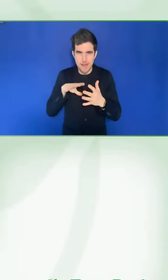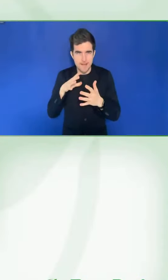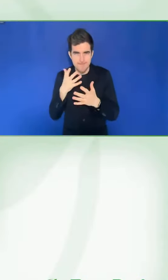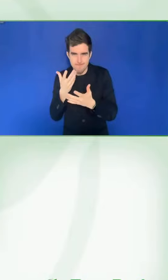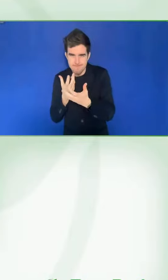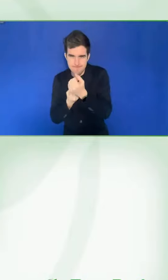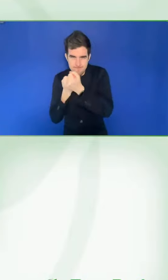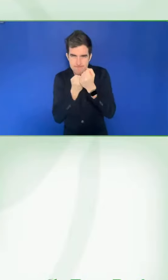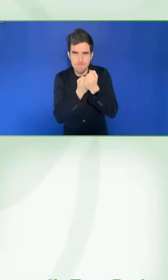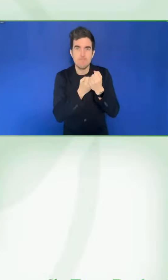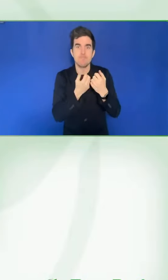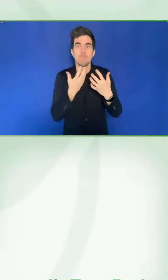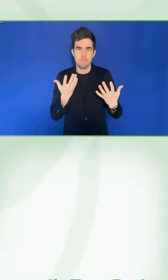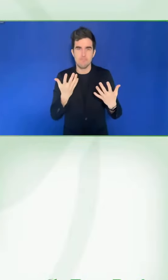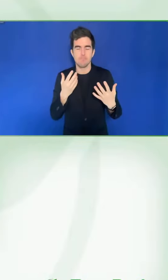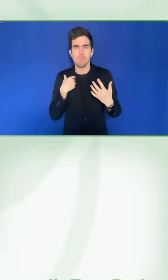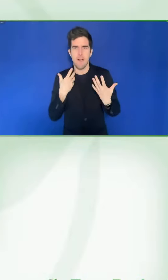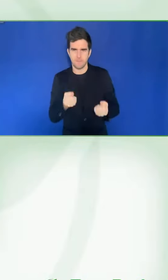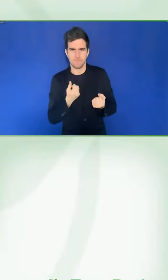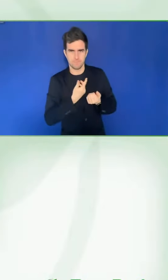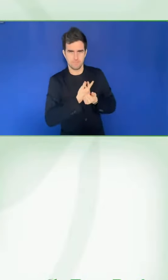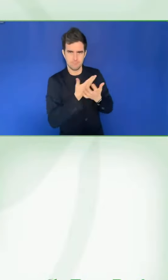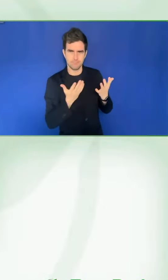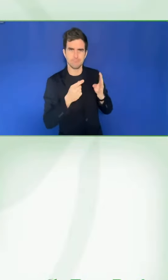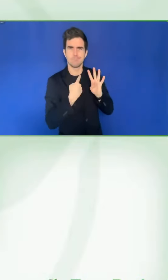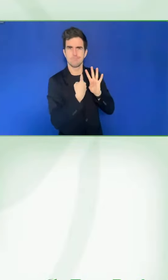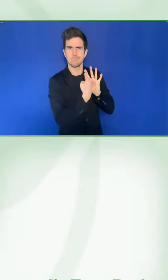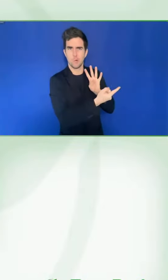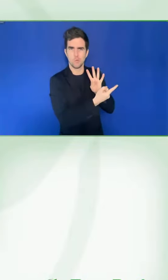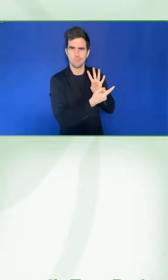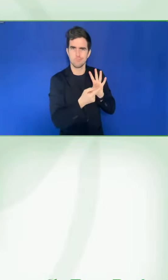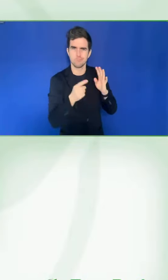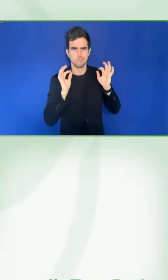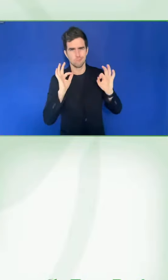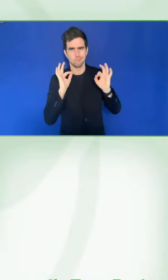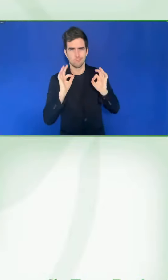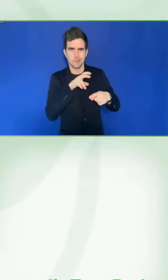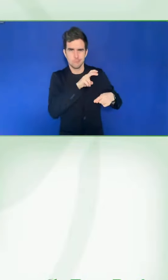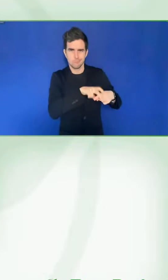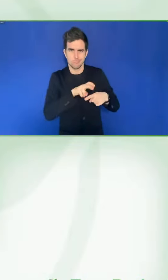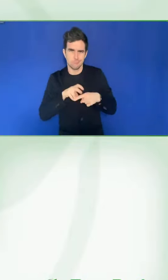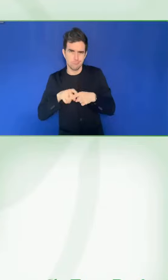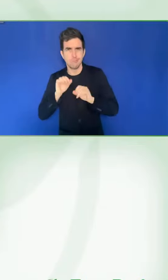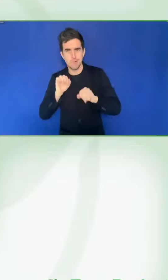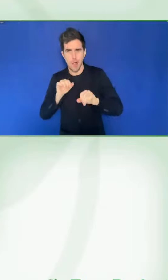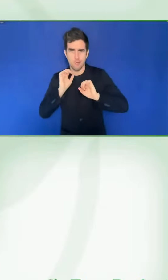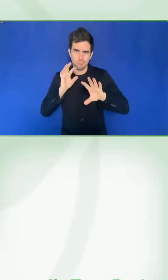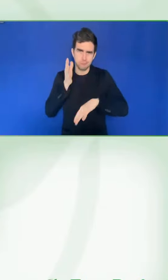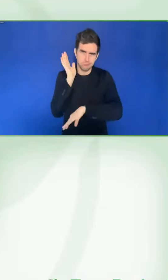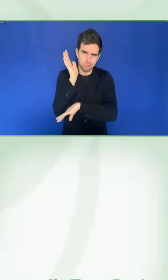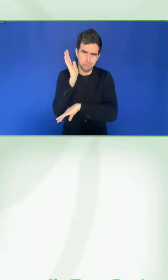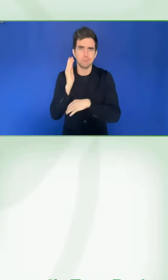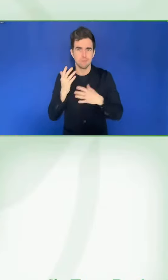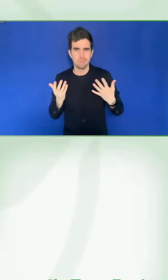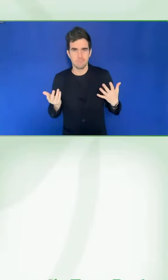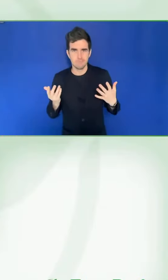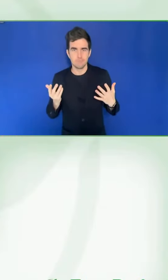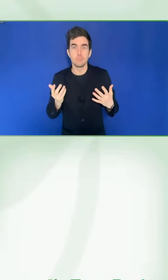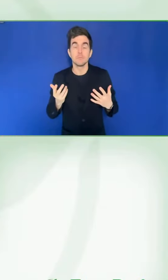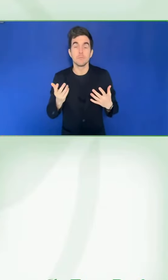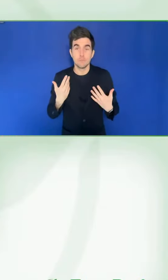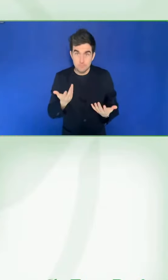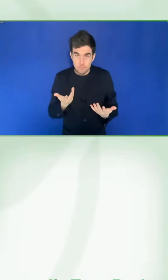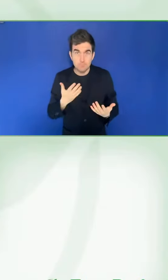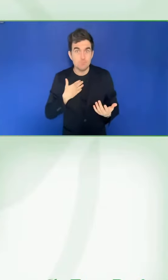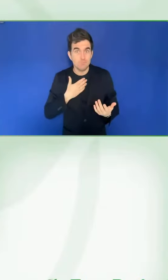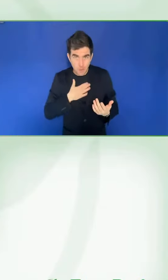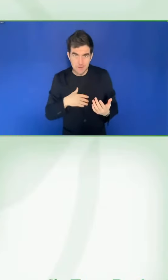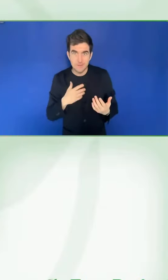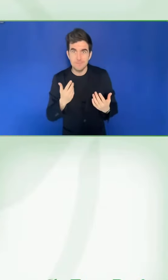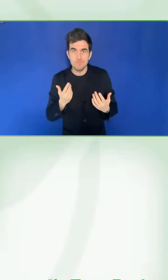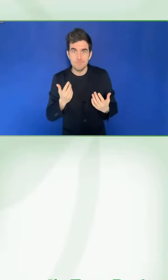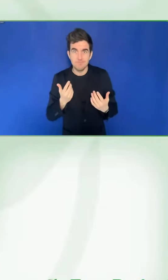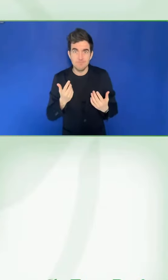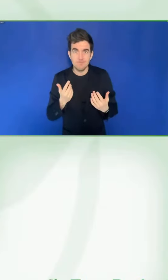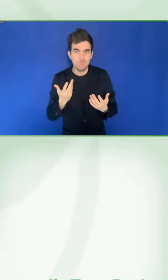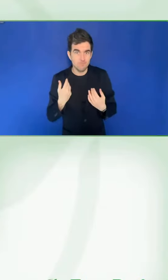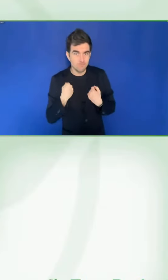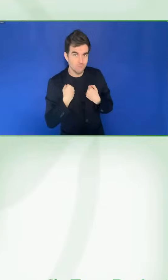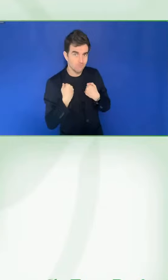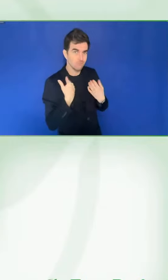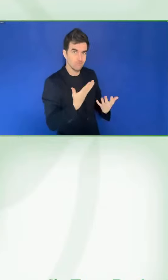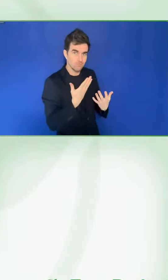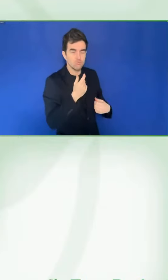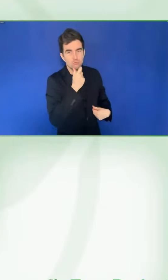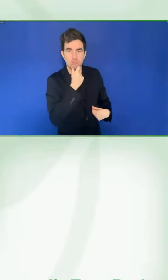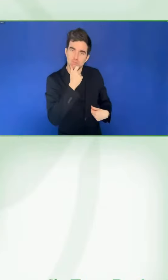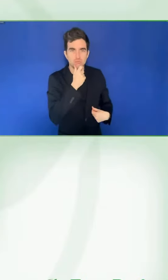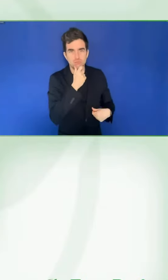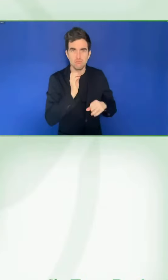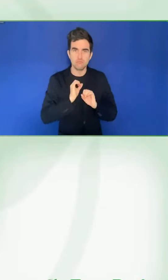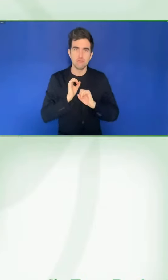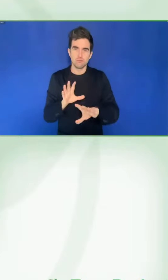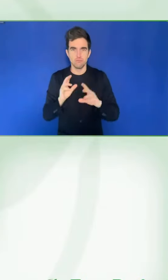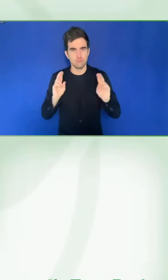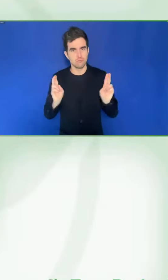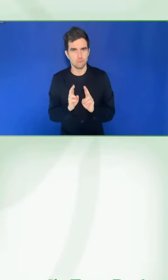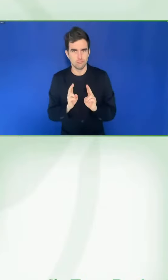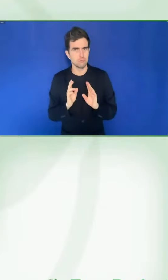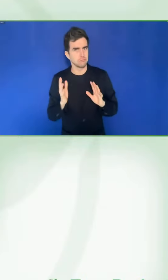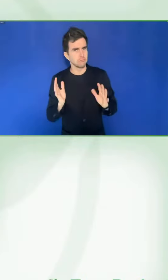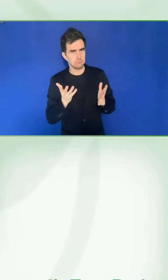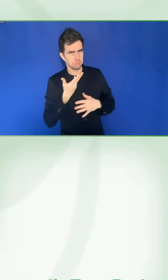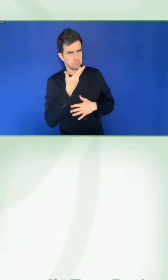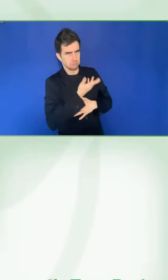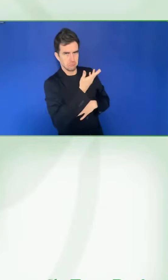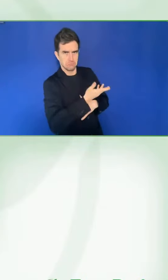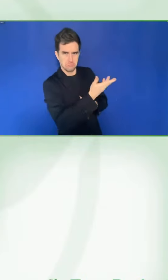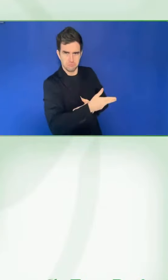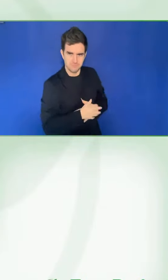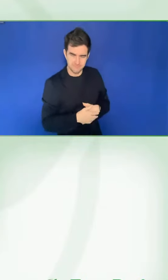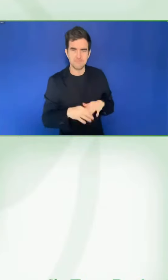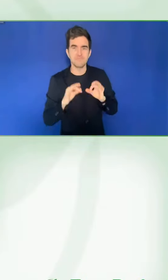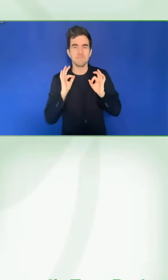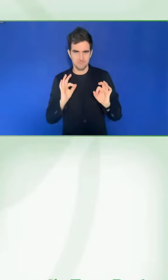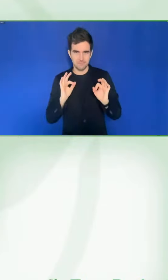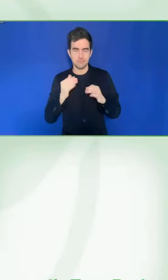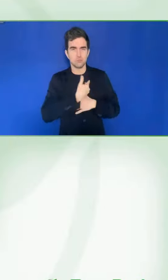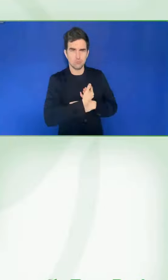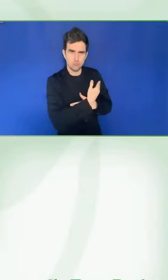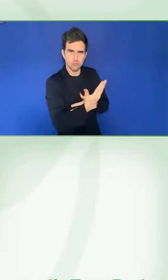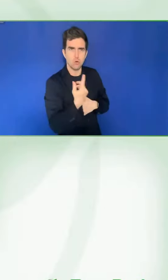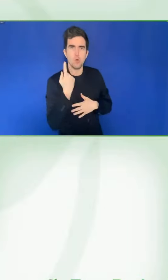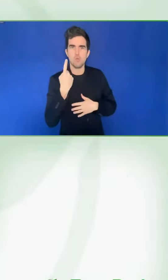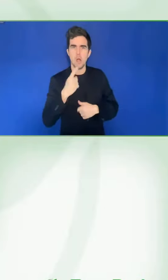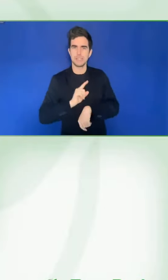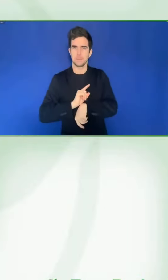any time presenting themselves, I have given them the task to summarise in one sentence